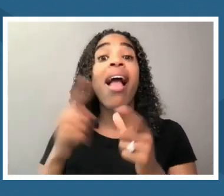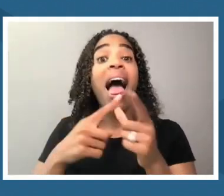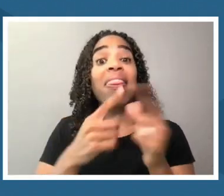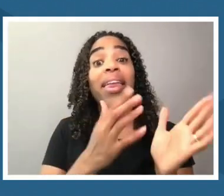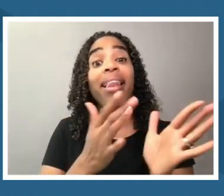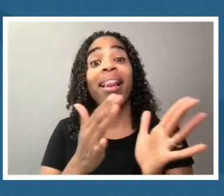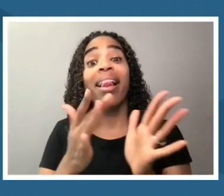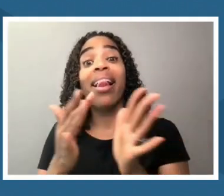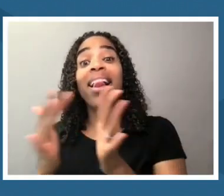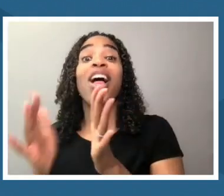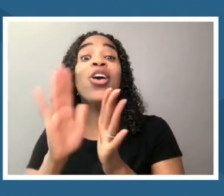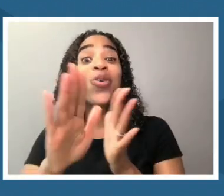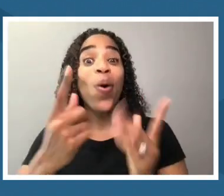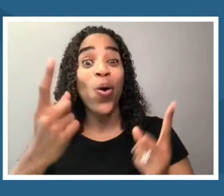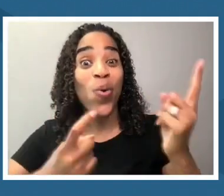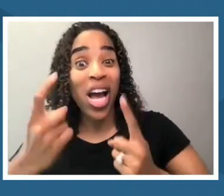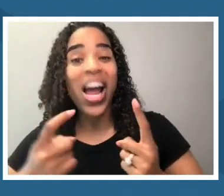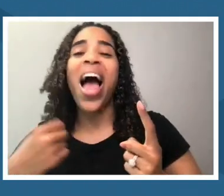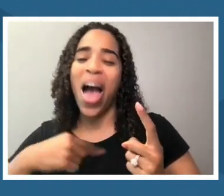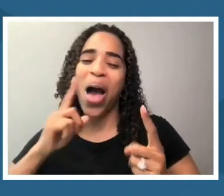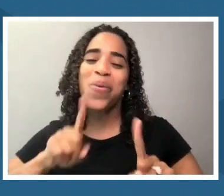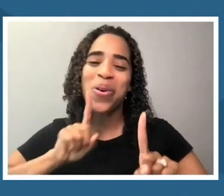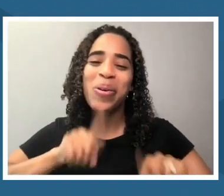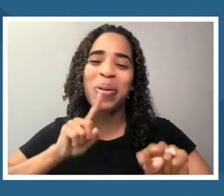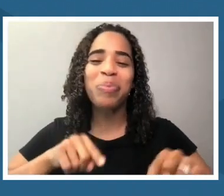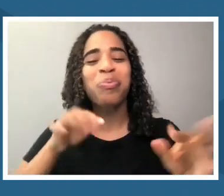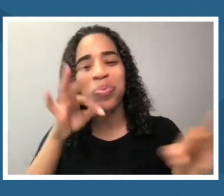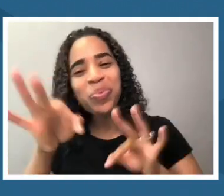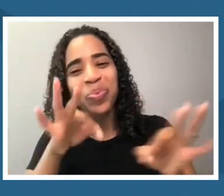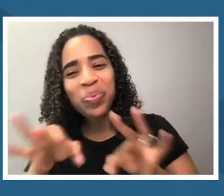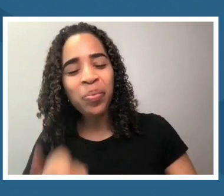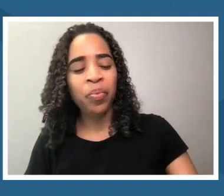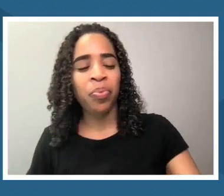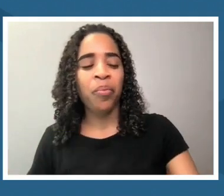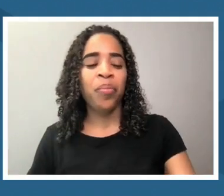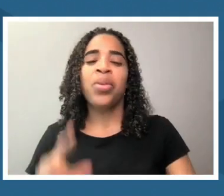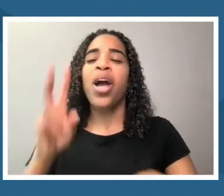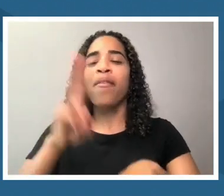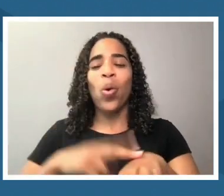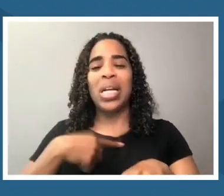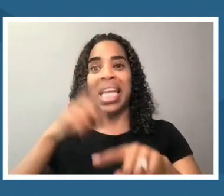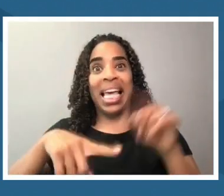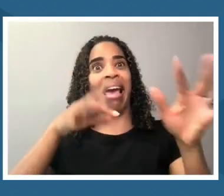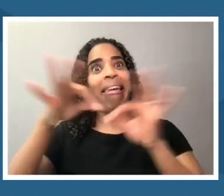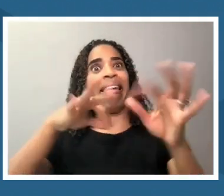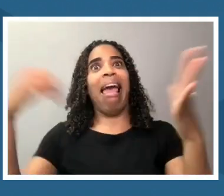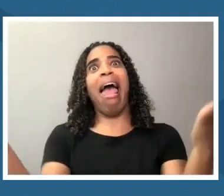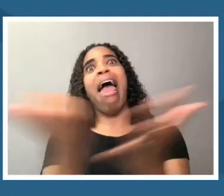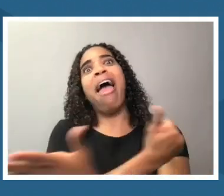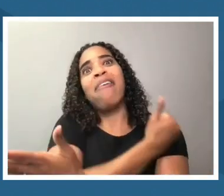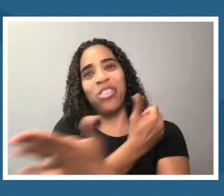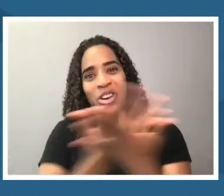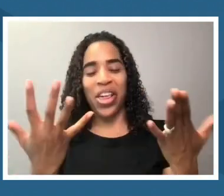asking already or you know i can not tell you everything yet but i can tell